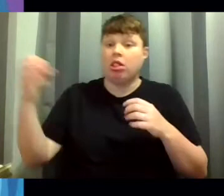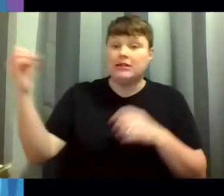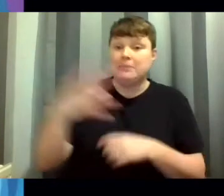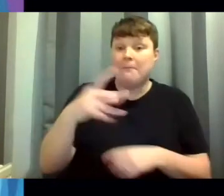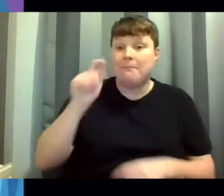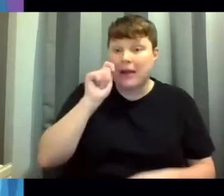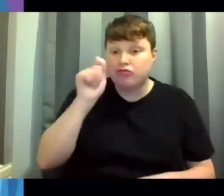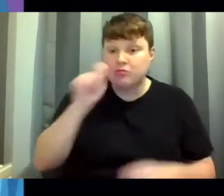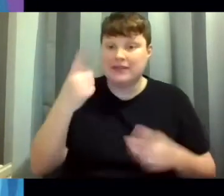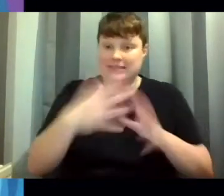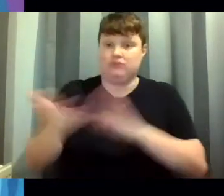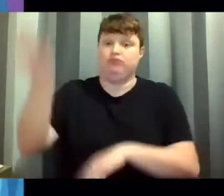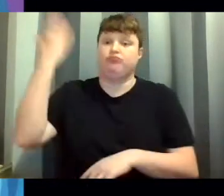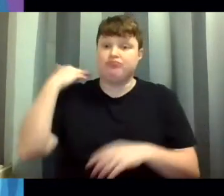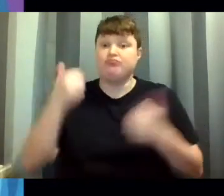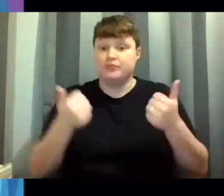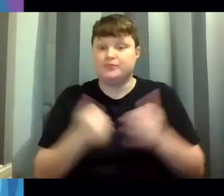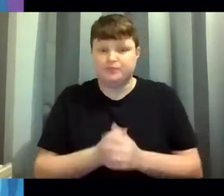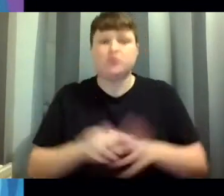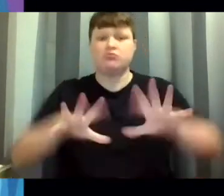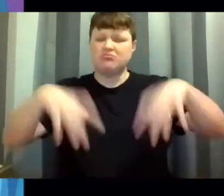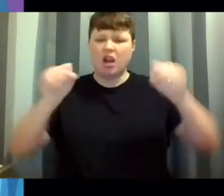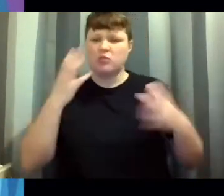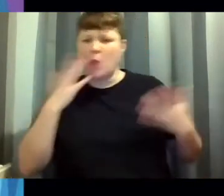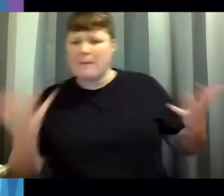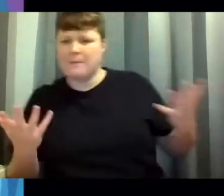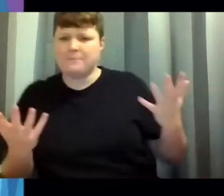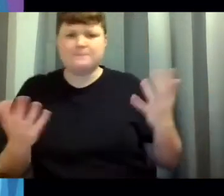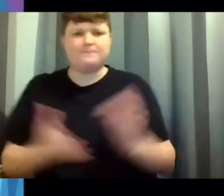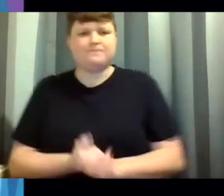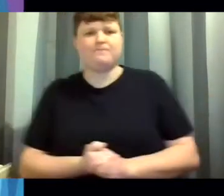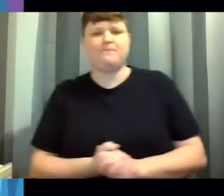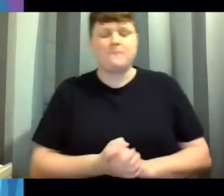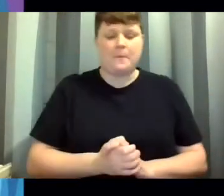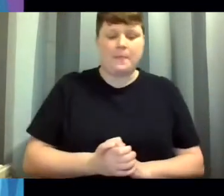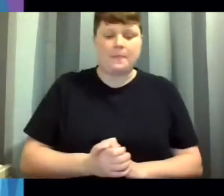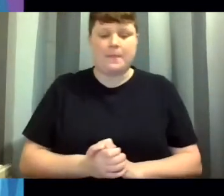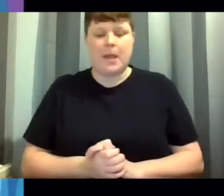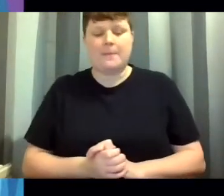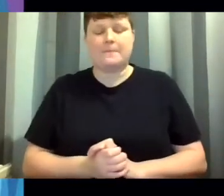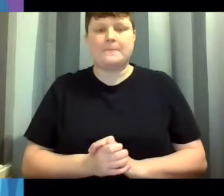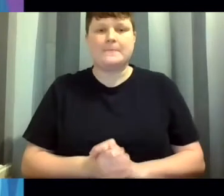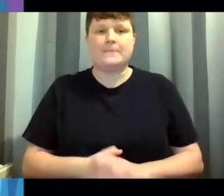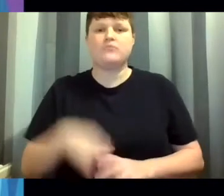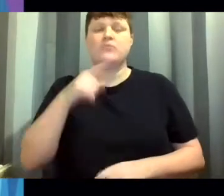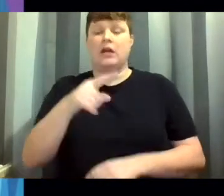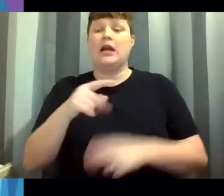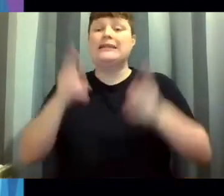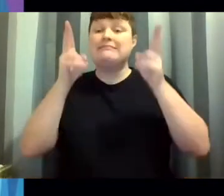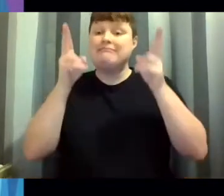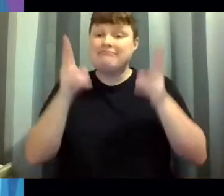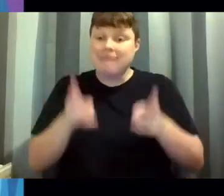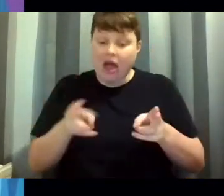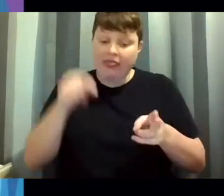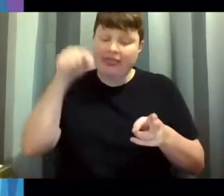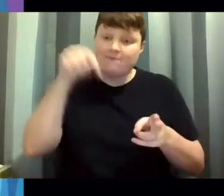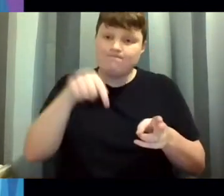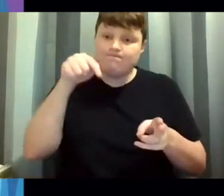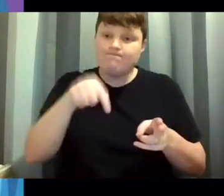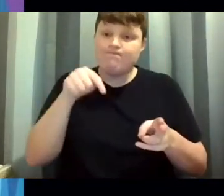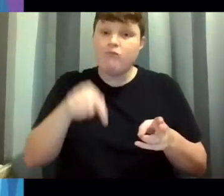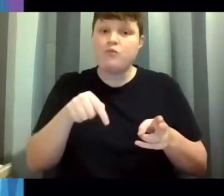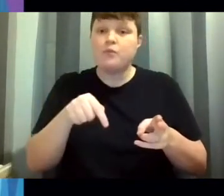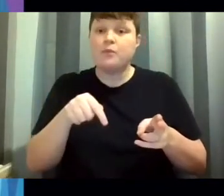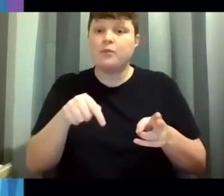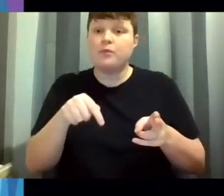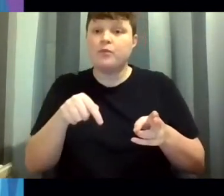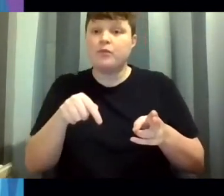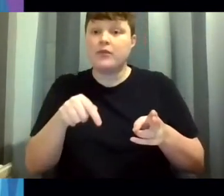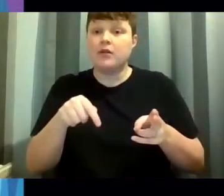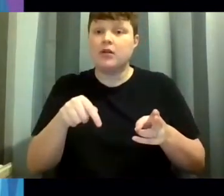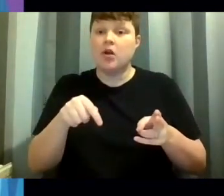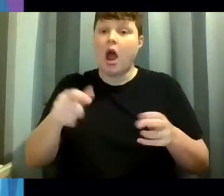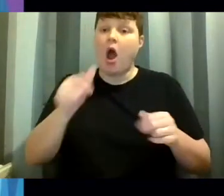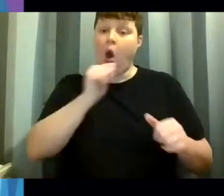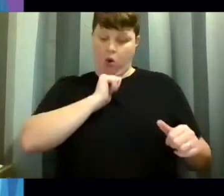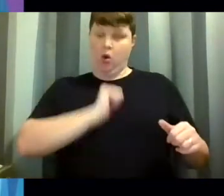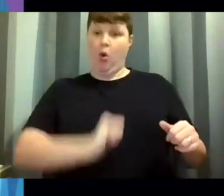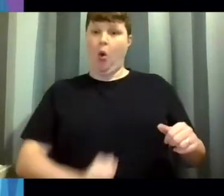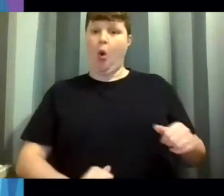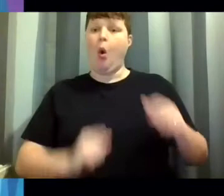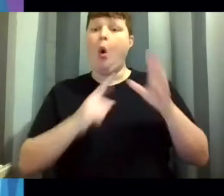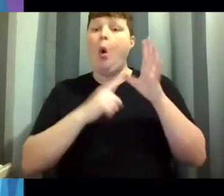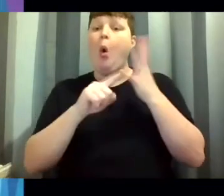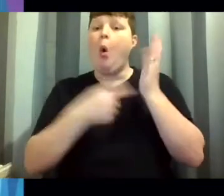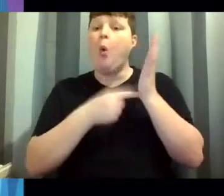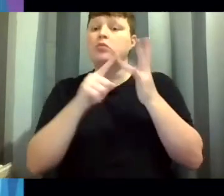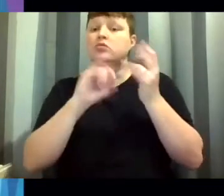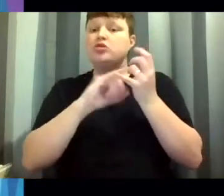So, how did it all start? Diagnosis of disease was typically done after death (i.e the patient died